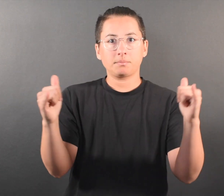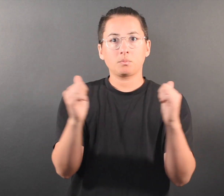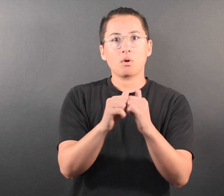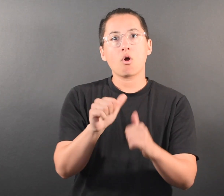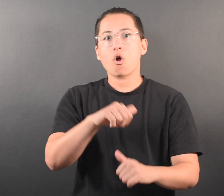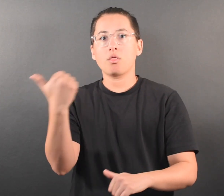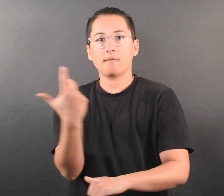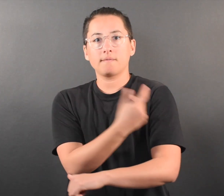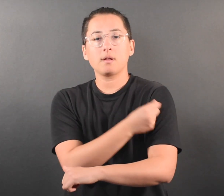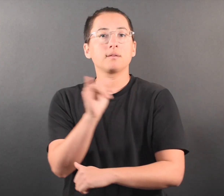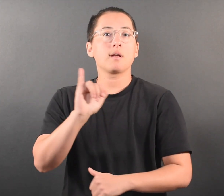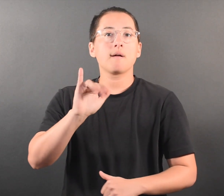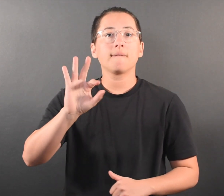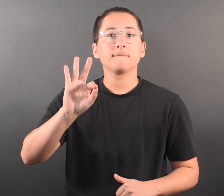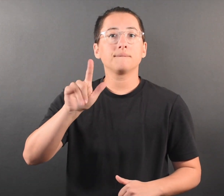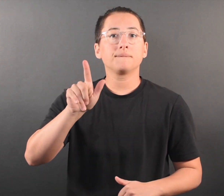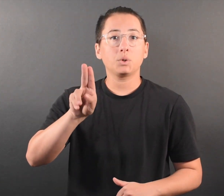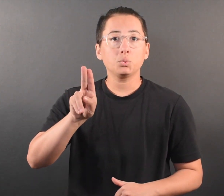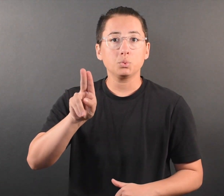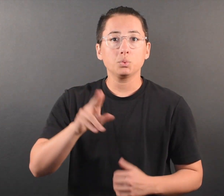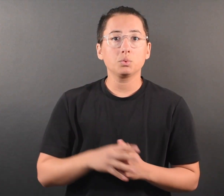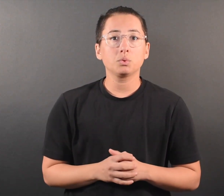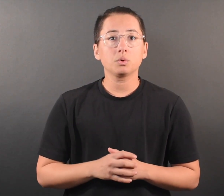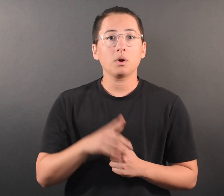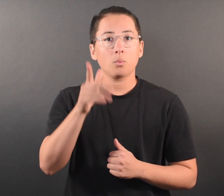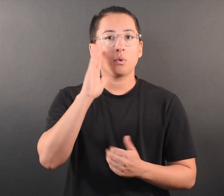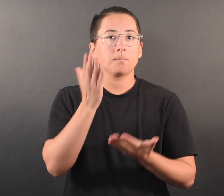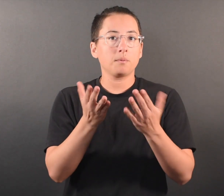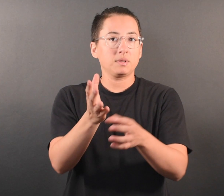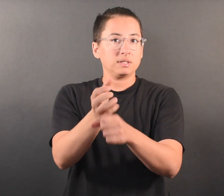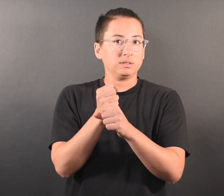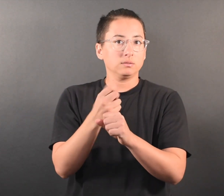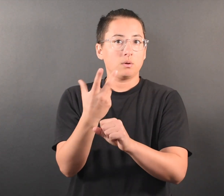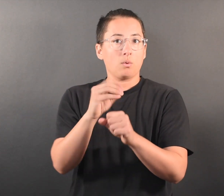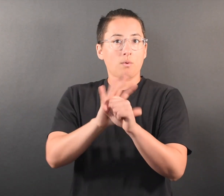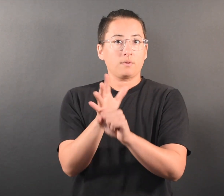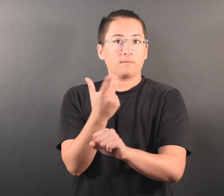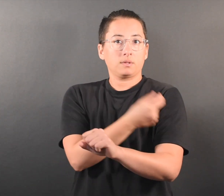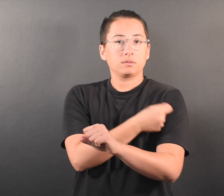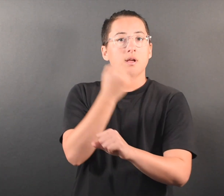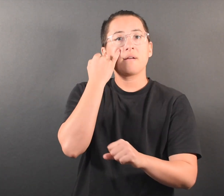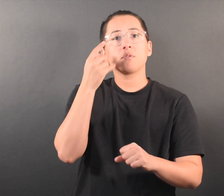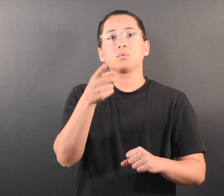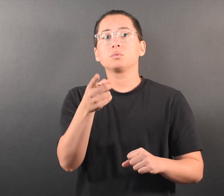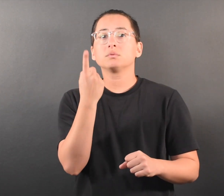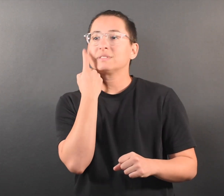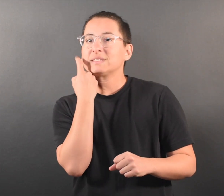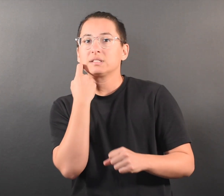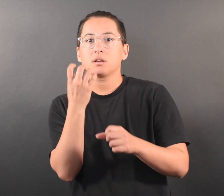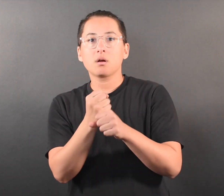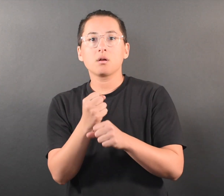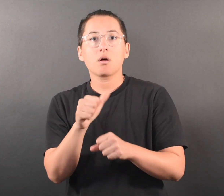same time as other vaccines (like flu vaccine). You can also receive a COVID-19 vaccine if you